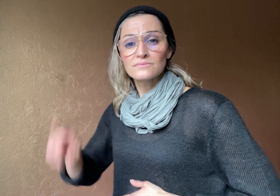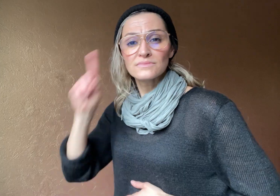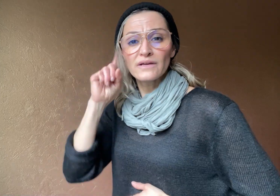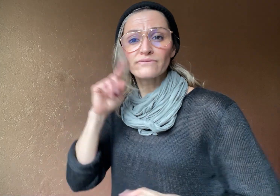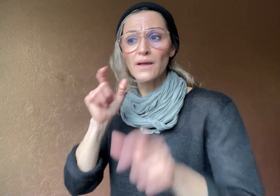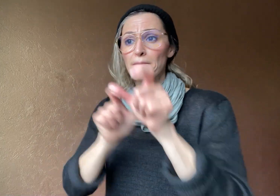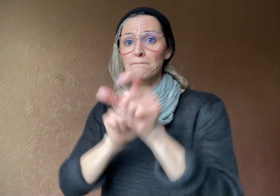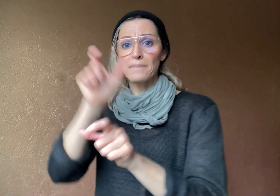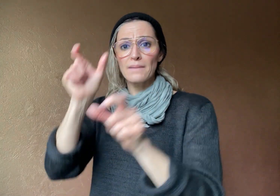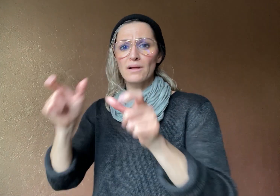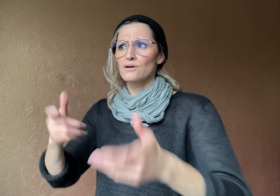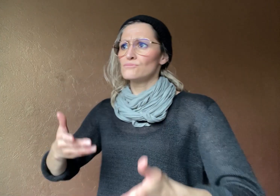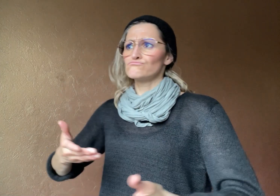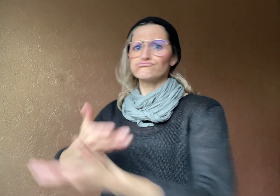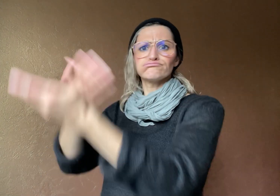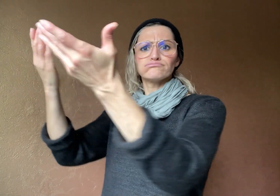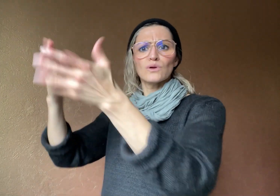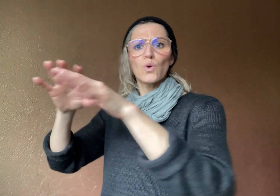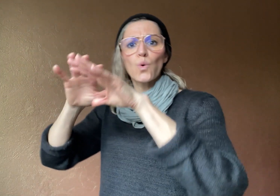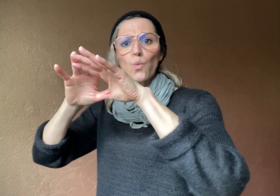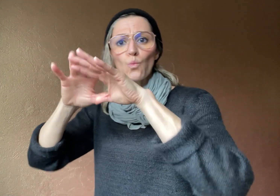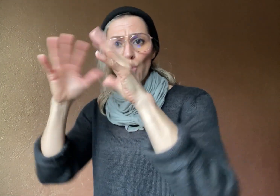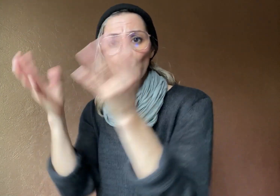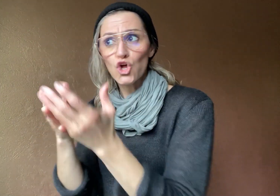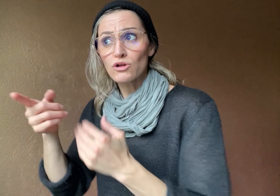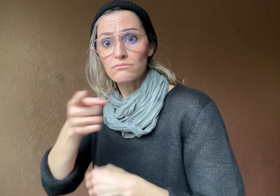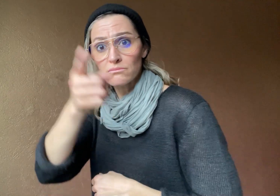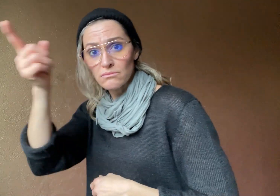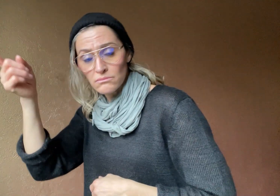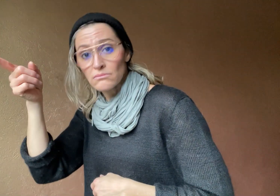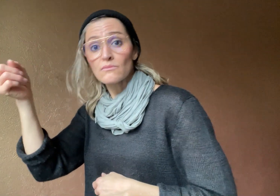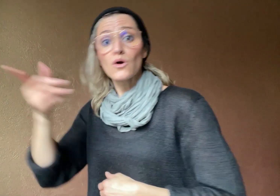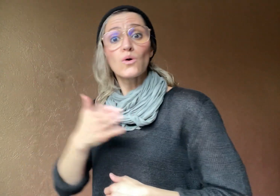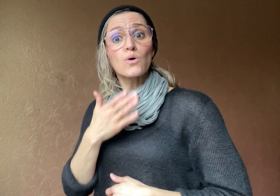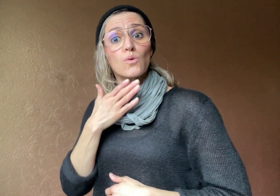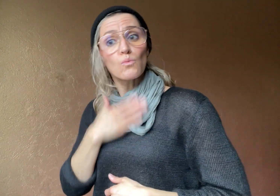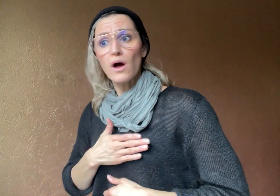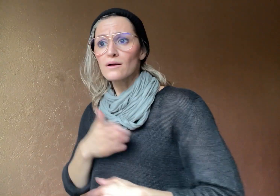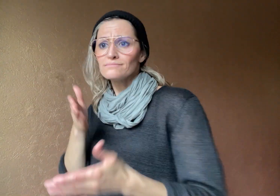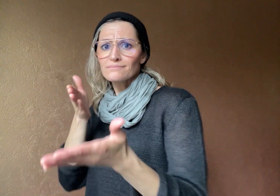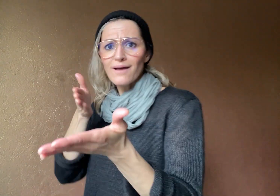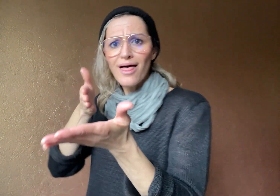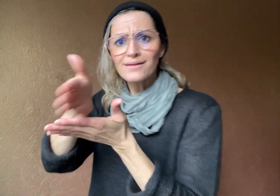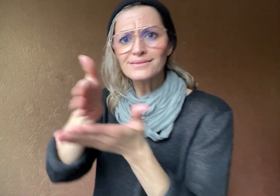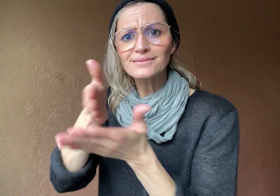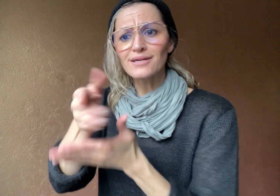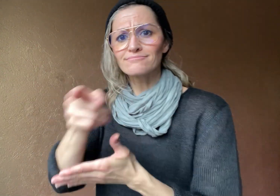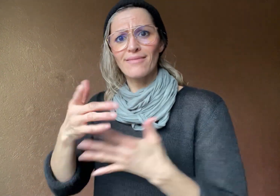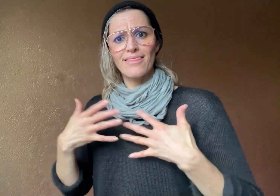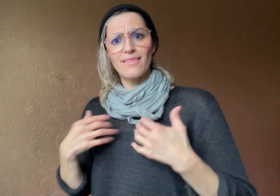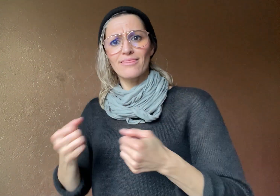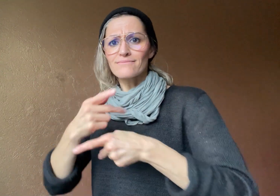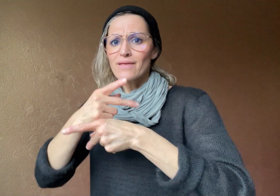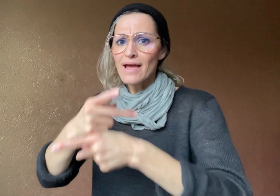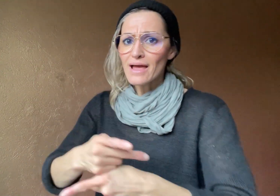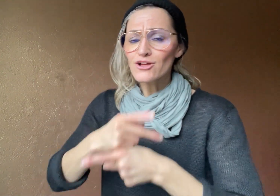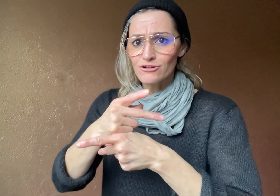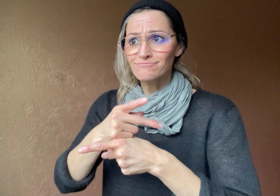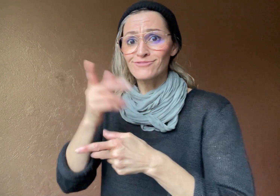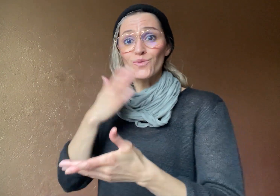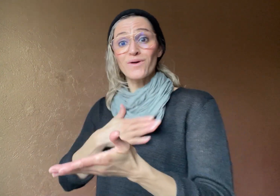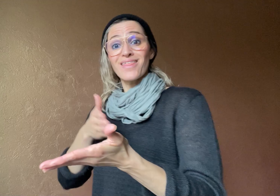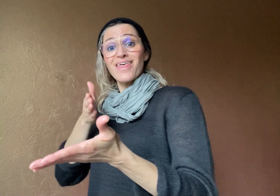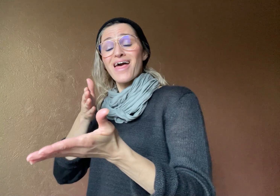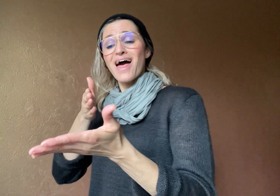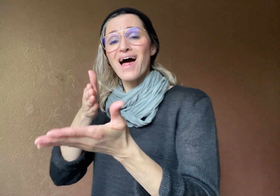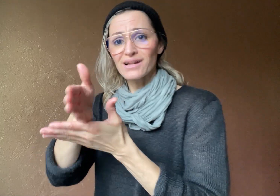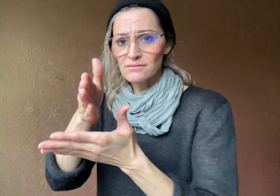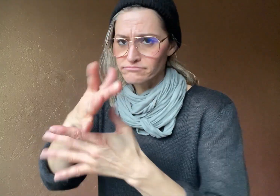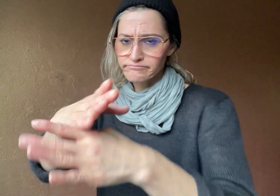[Dawn]: Deaf people around the world face language and cultural